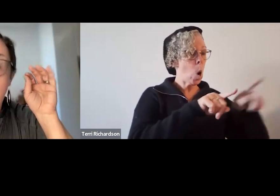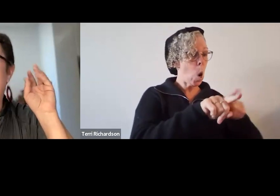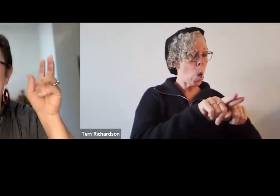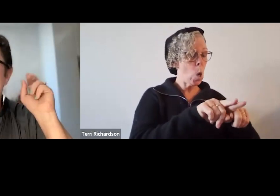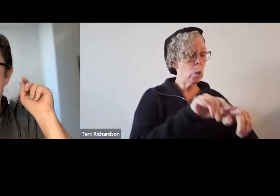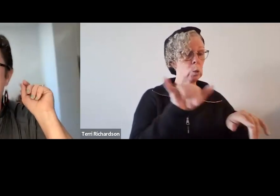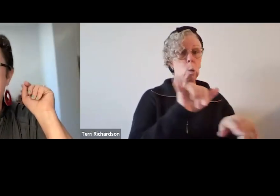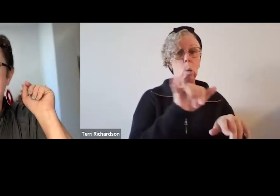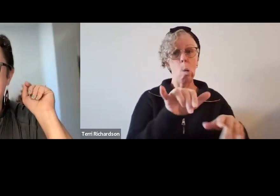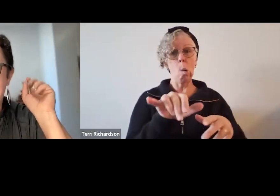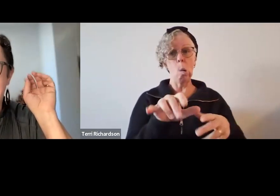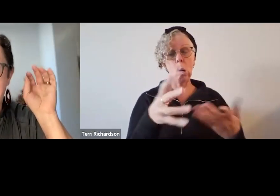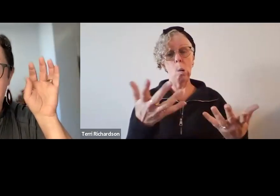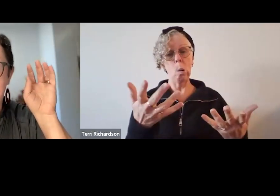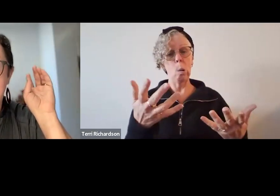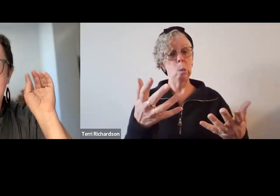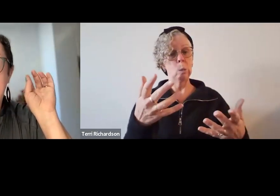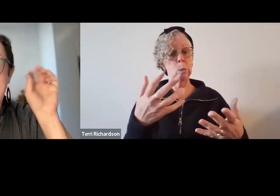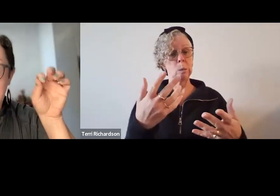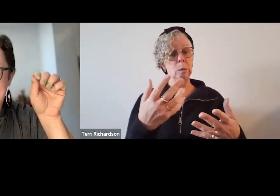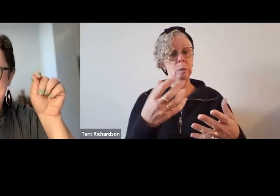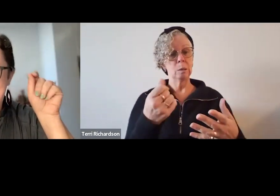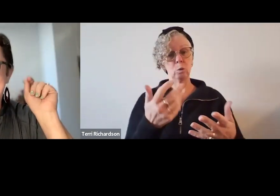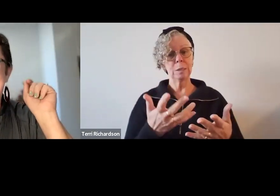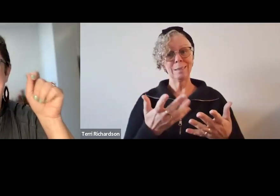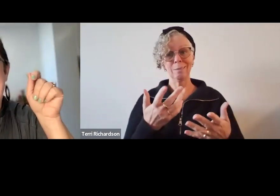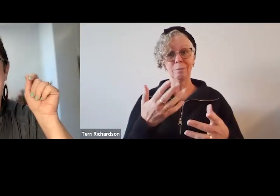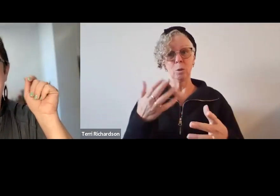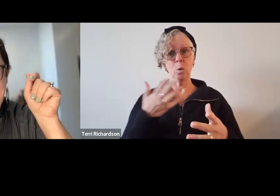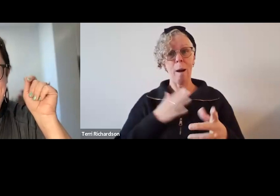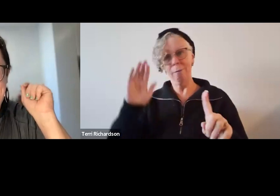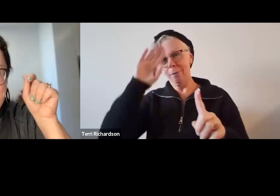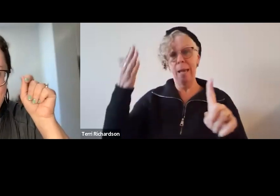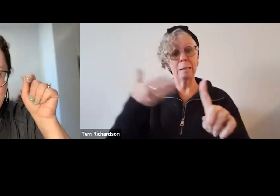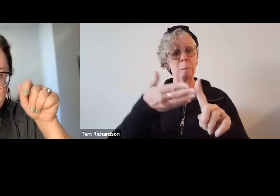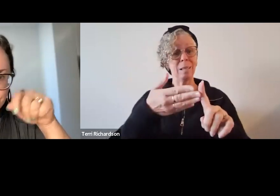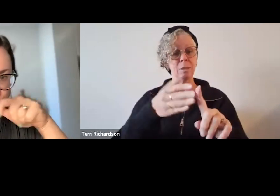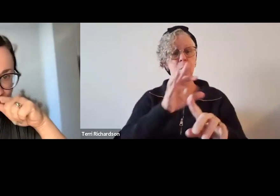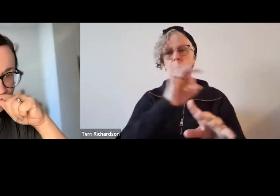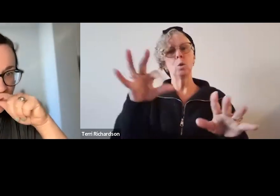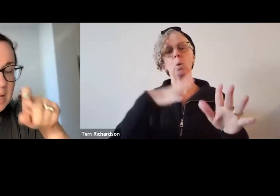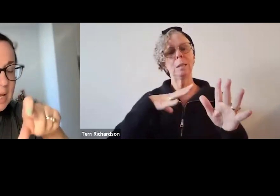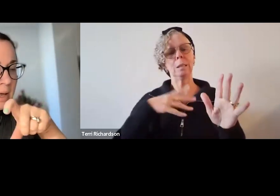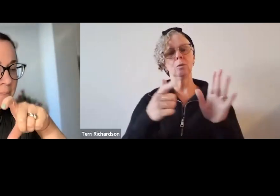or funder-imposed expectations that are not required by law.